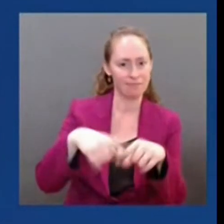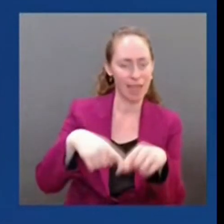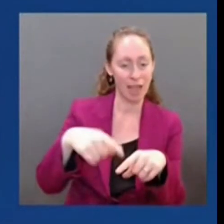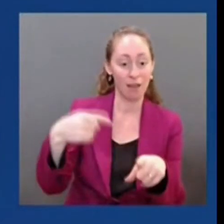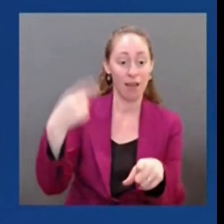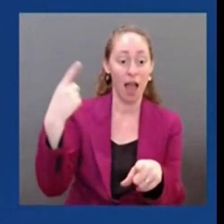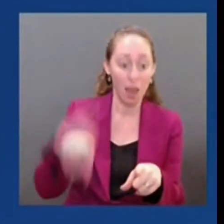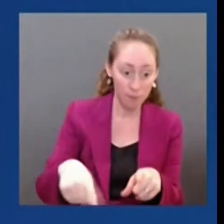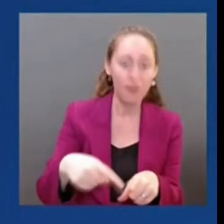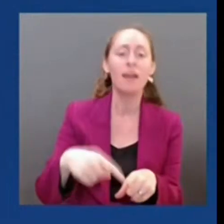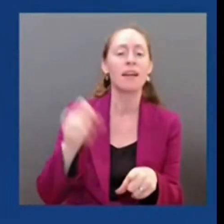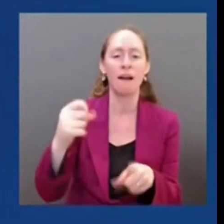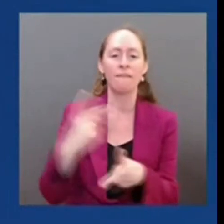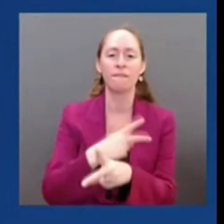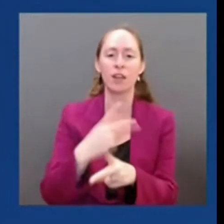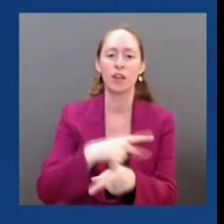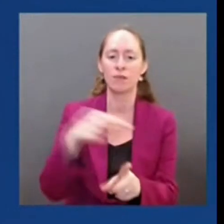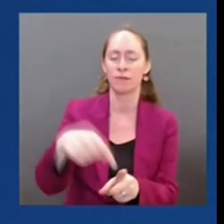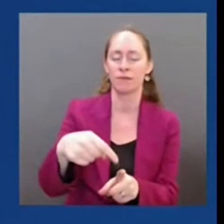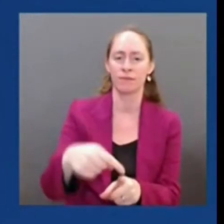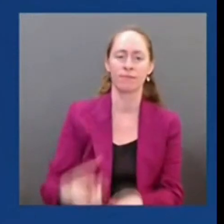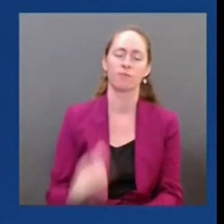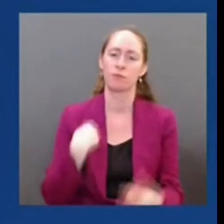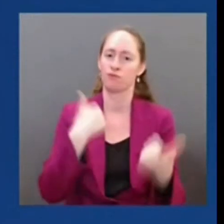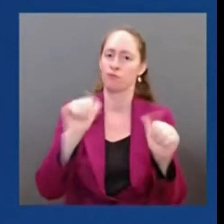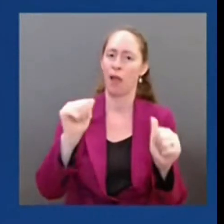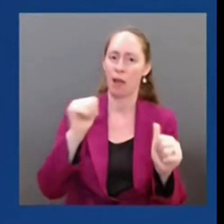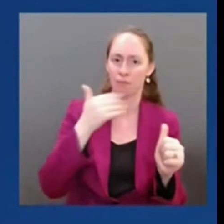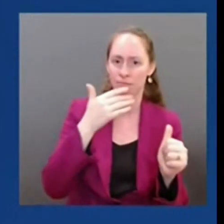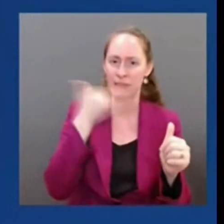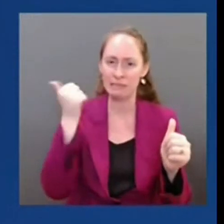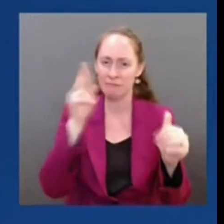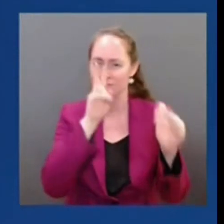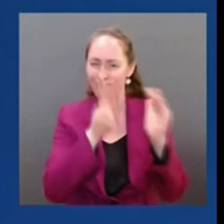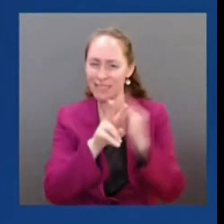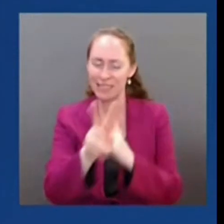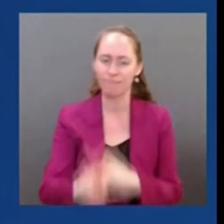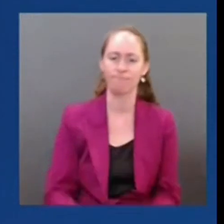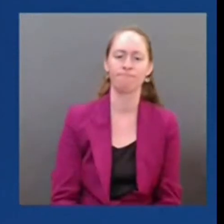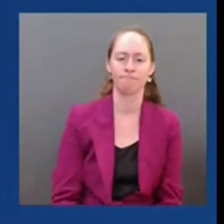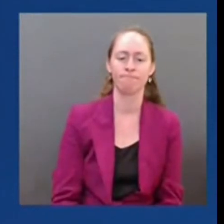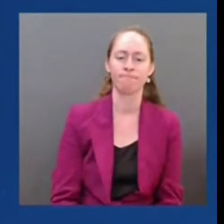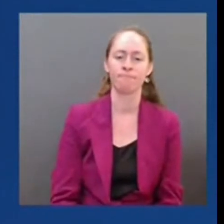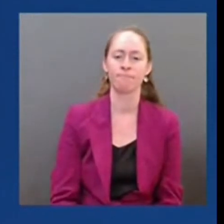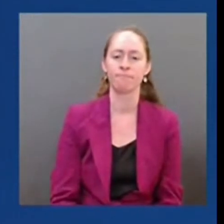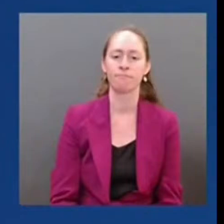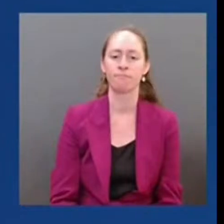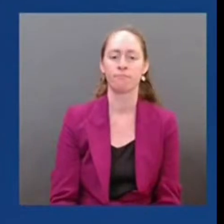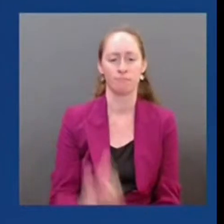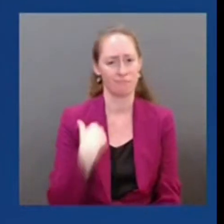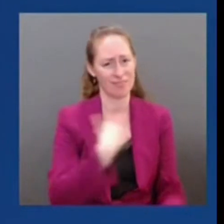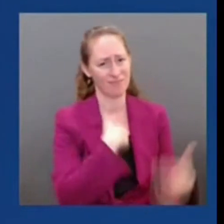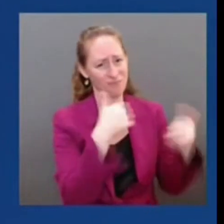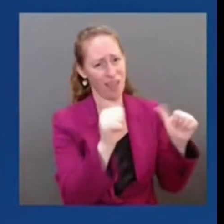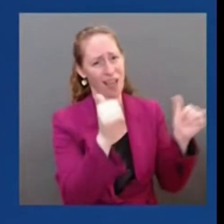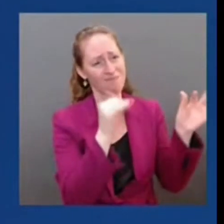MAKE SURE WE KNOW WHAT MAYBE AHEAD OF US SO WE CAN PLAN FOR IT AND OBVIOUSLY, ALSO LAY